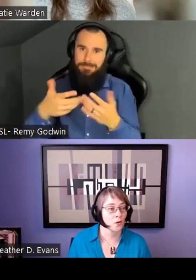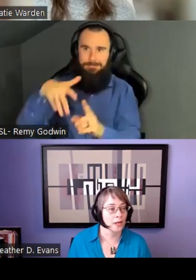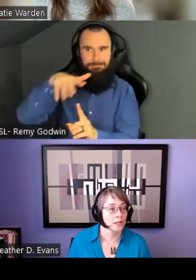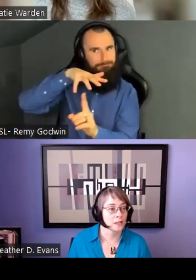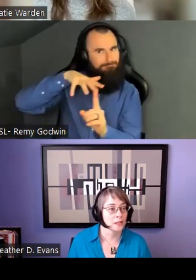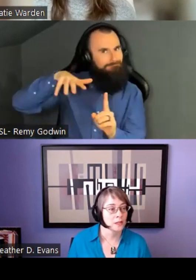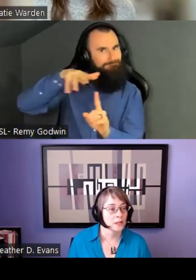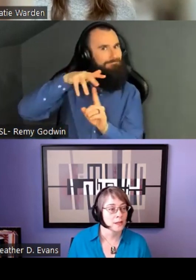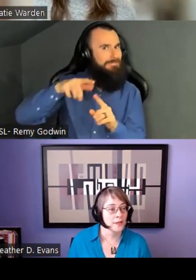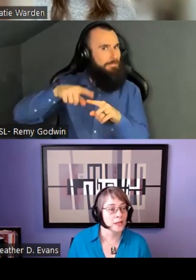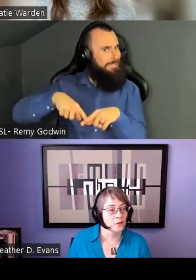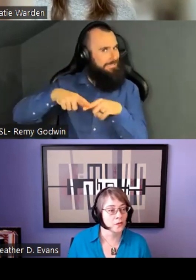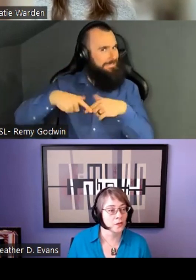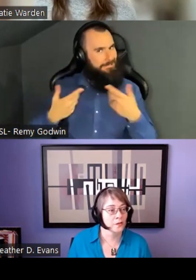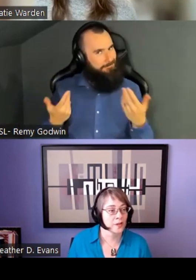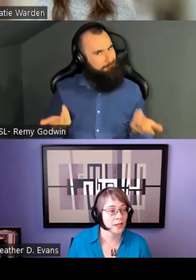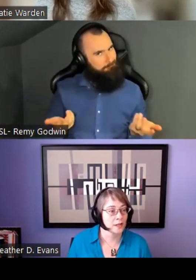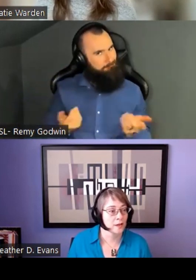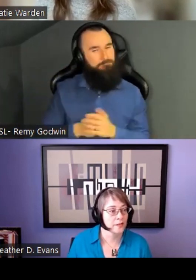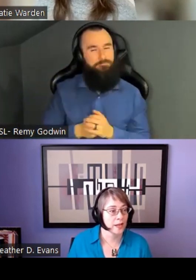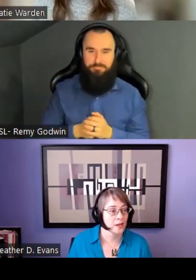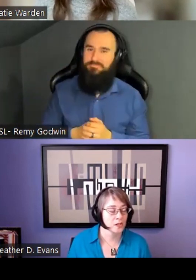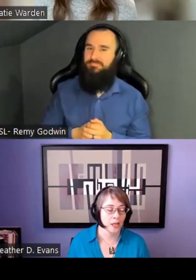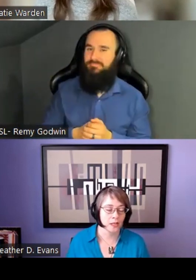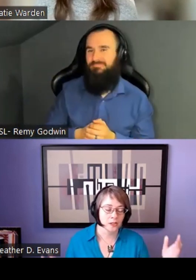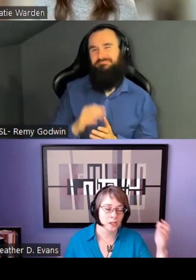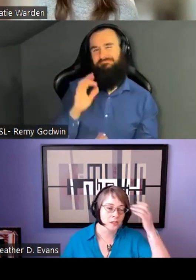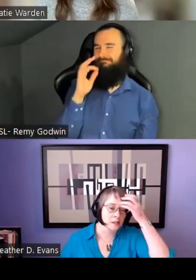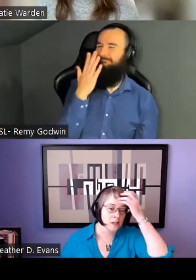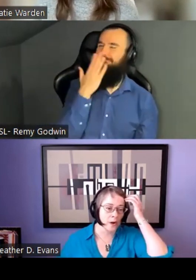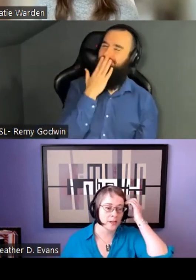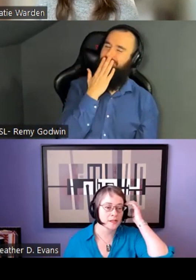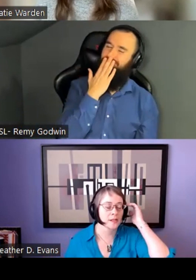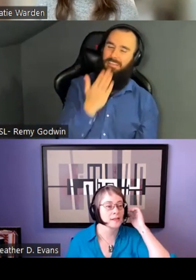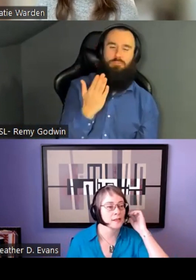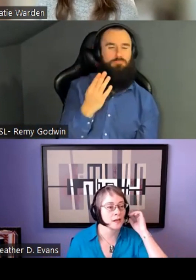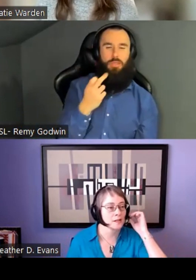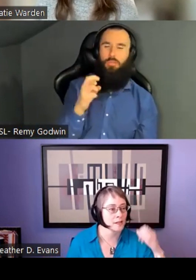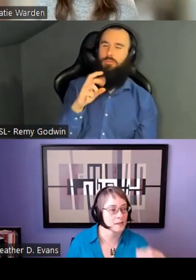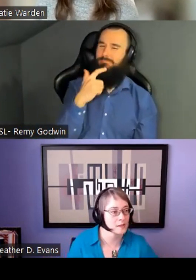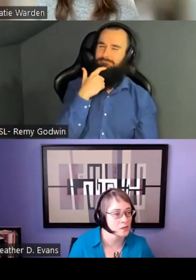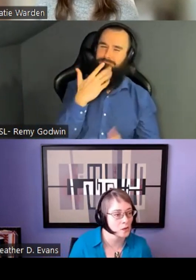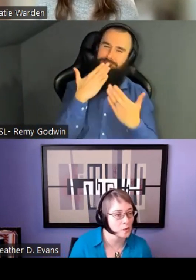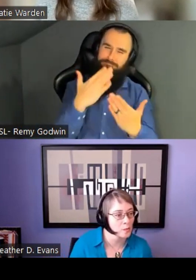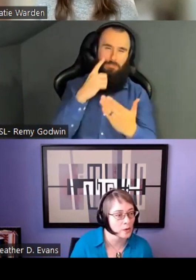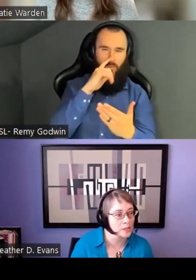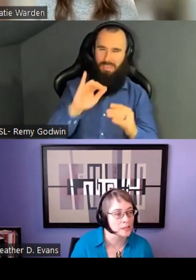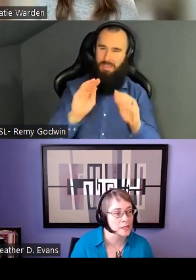Great. Thank you for that clarification and just the awareness against the context is so important.